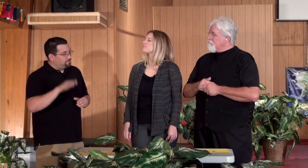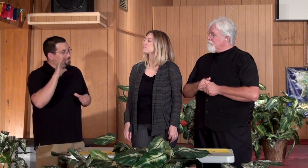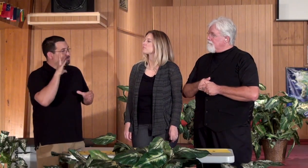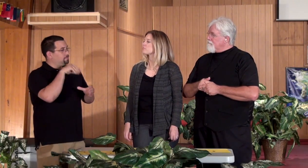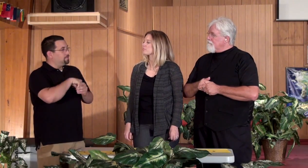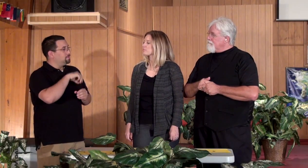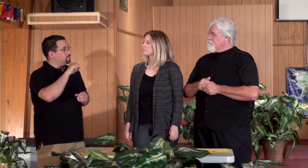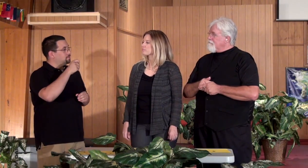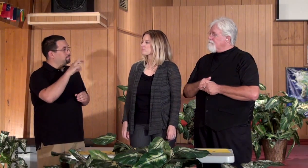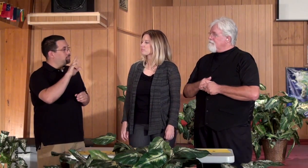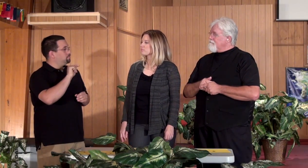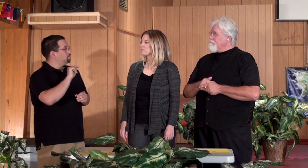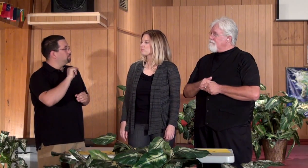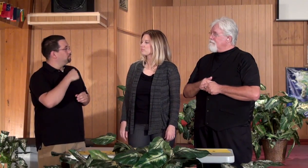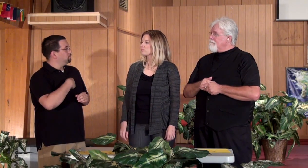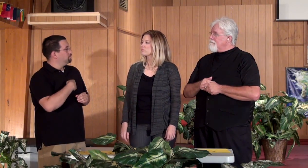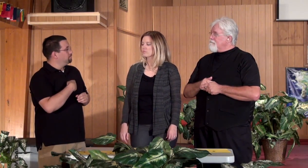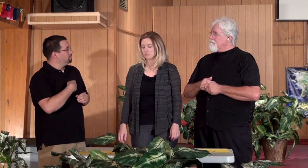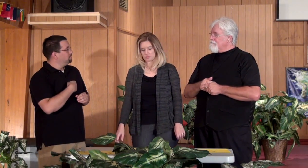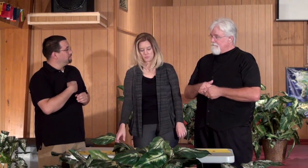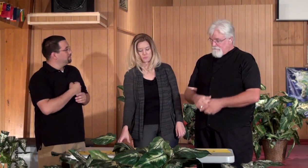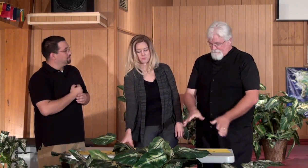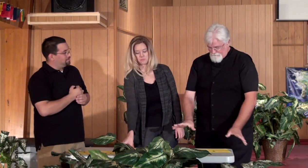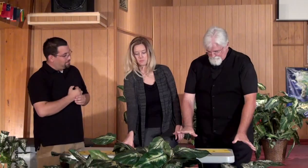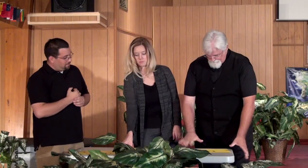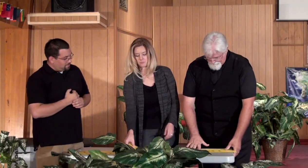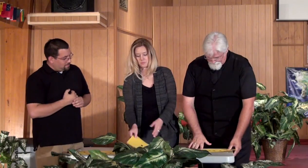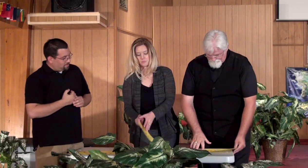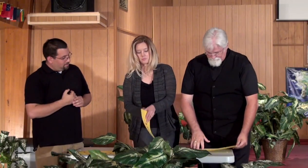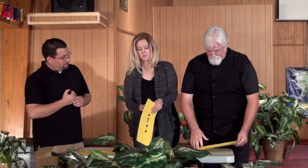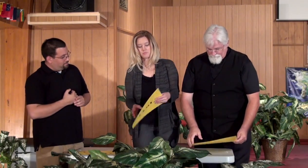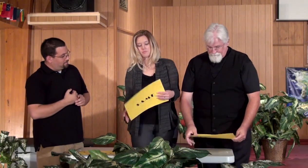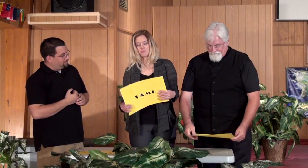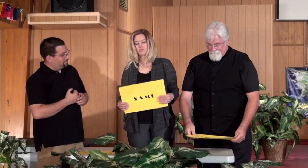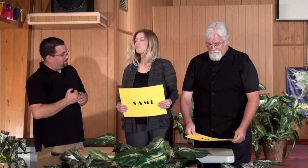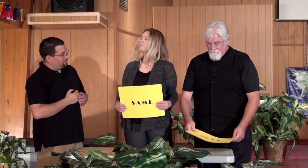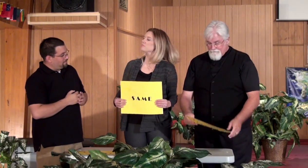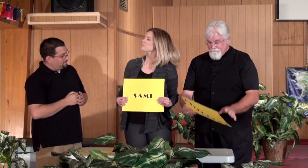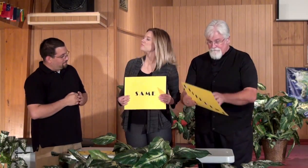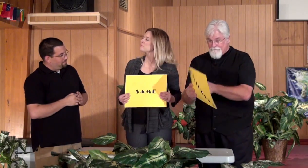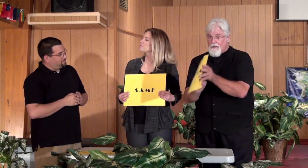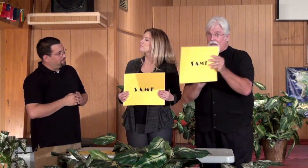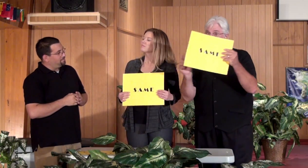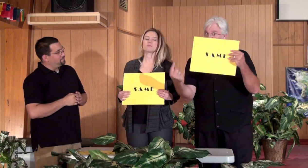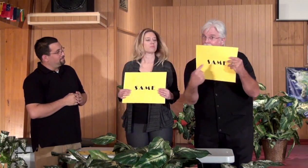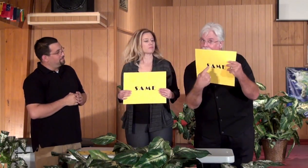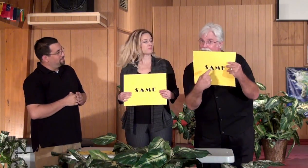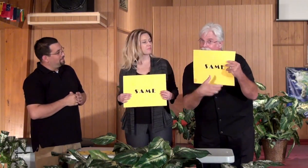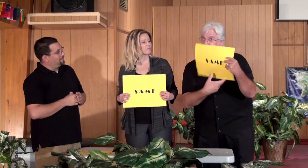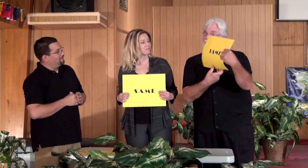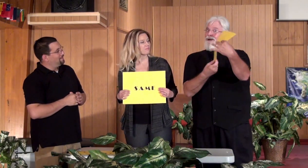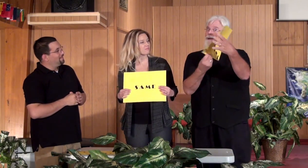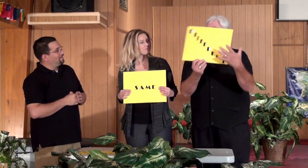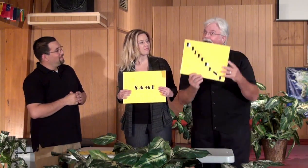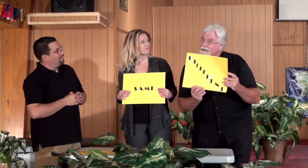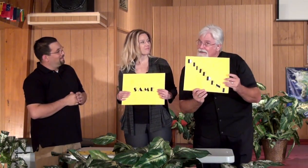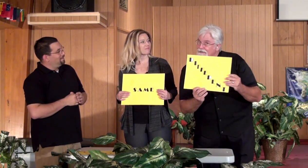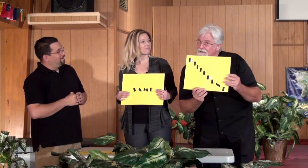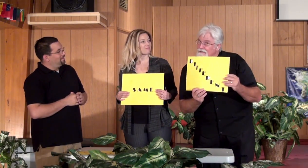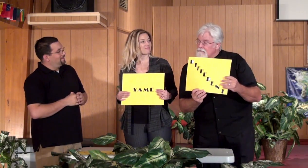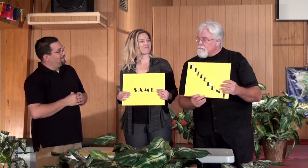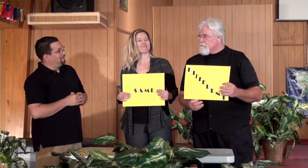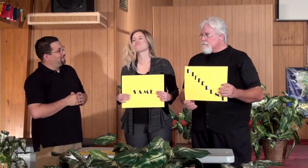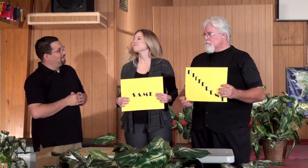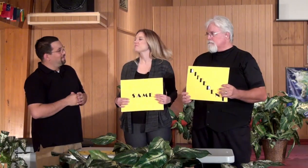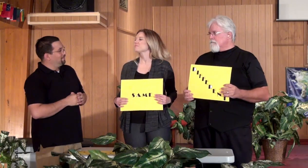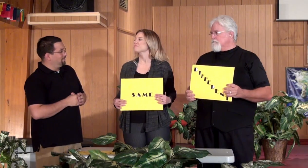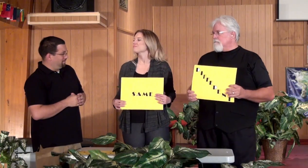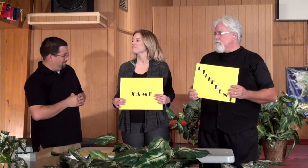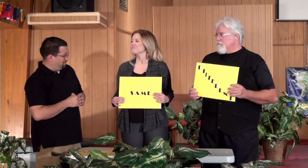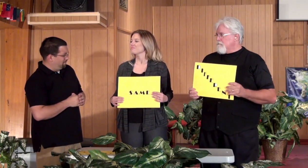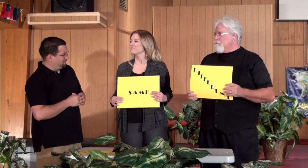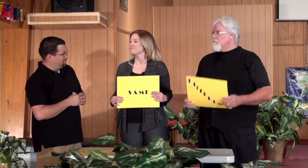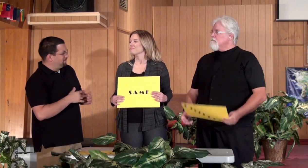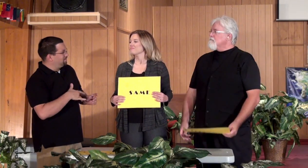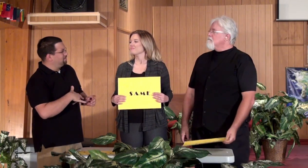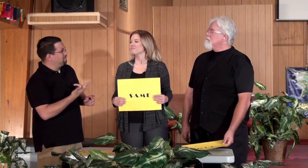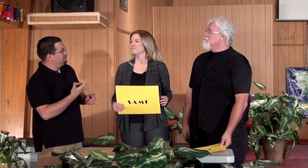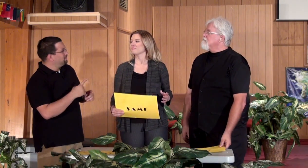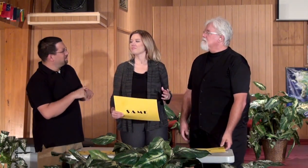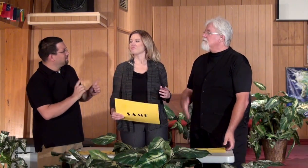growing up I was pretty active in sports... What does that mean Why?